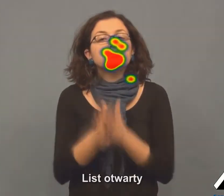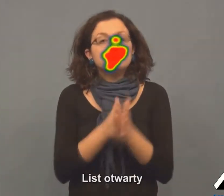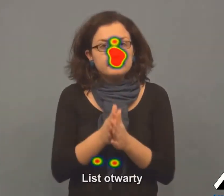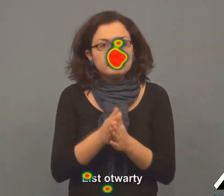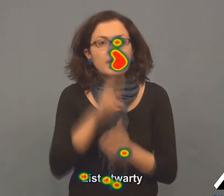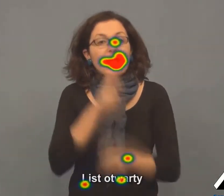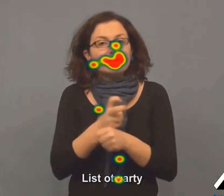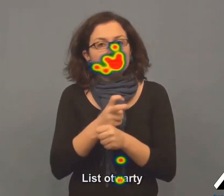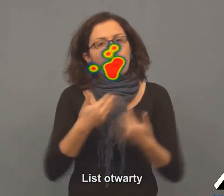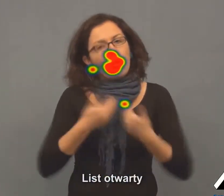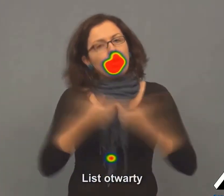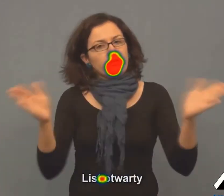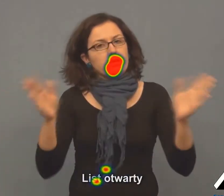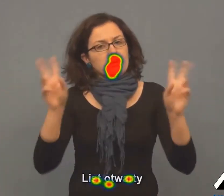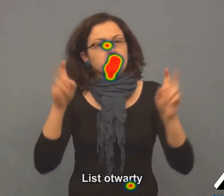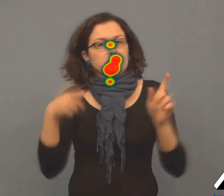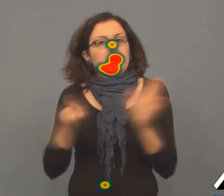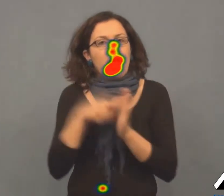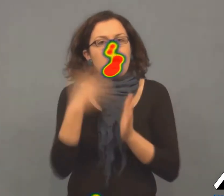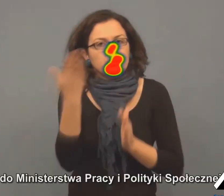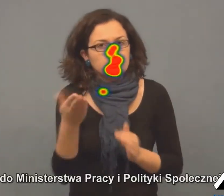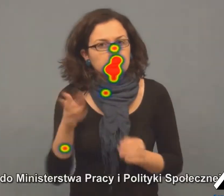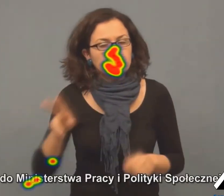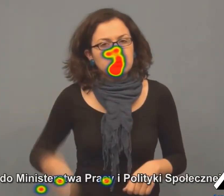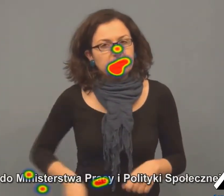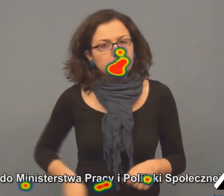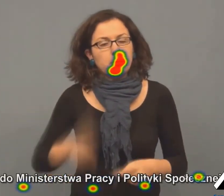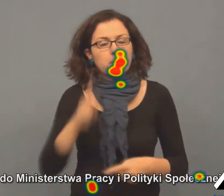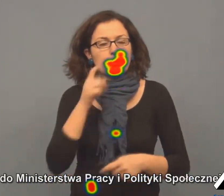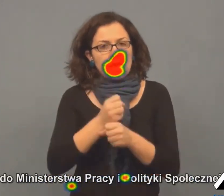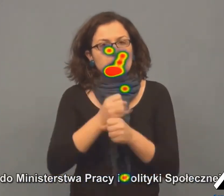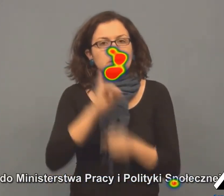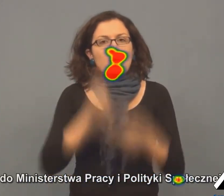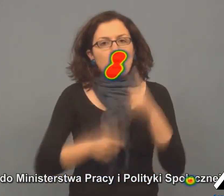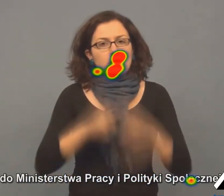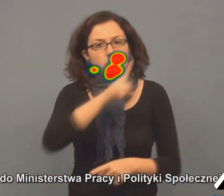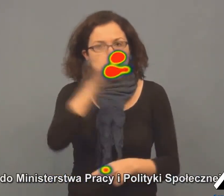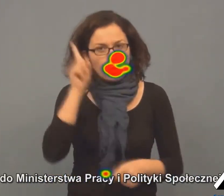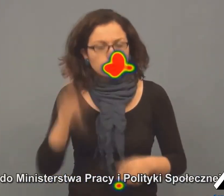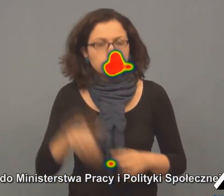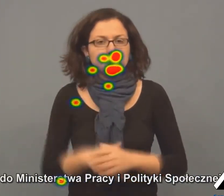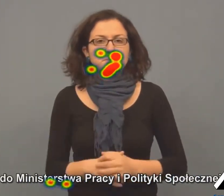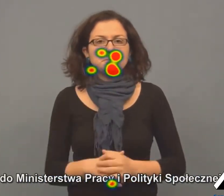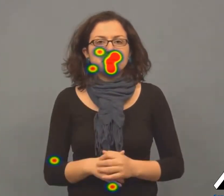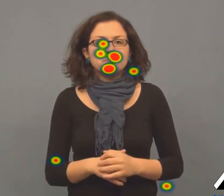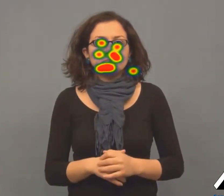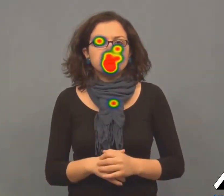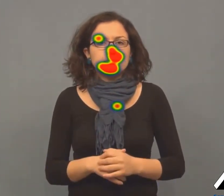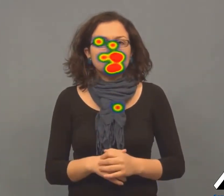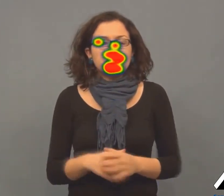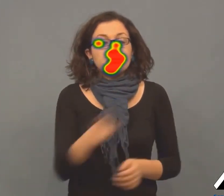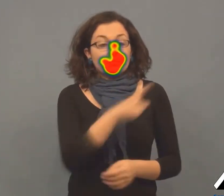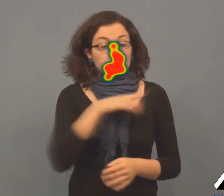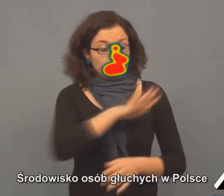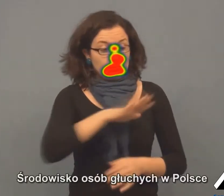The subjects were not interested in additional subtitles right below the video. All Deaf people are focused on the person who is signing.